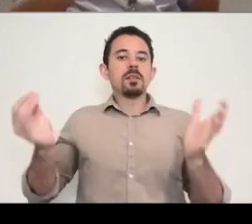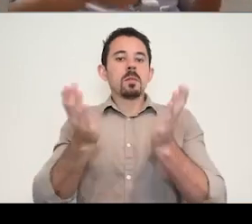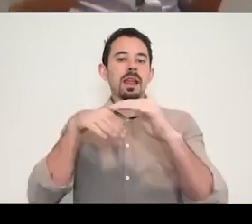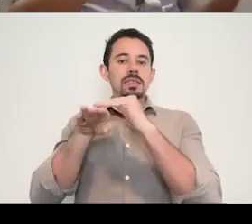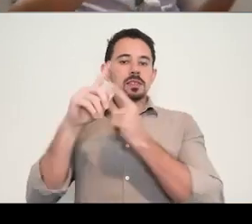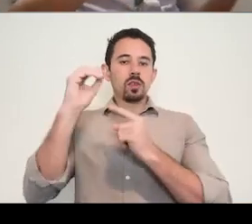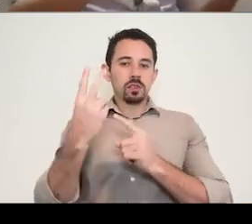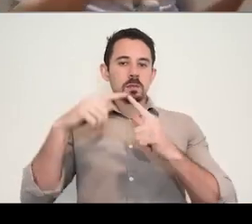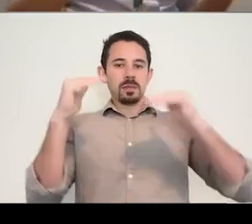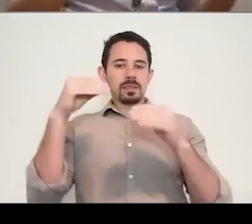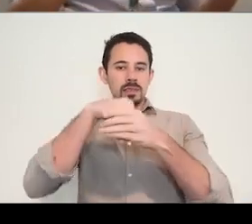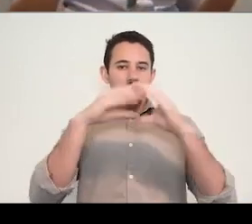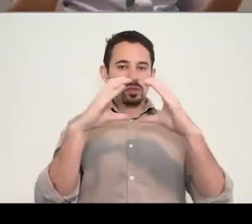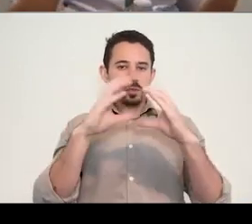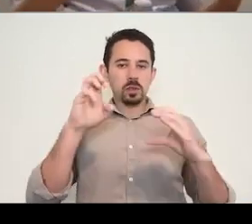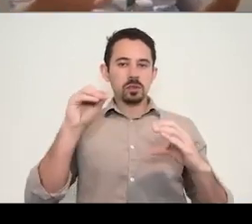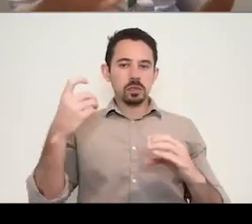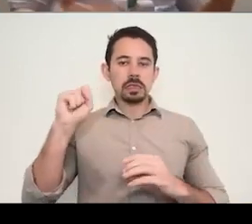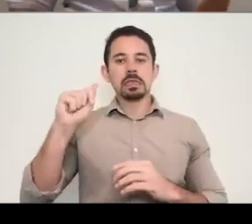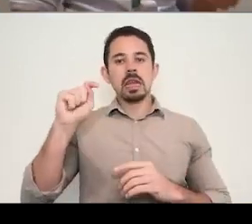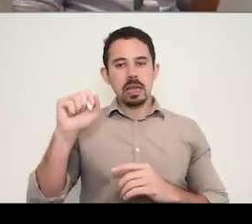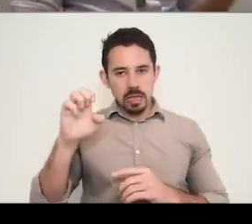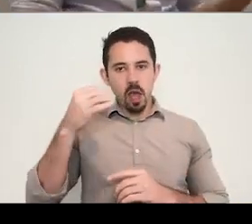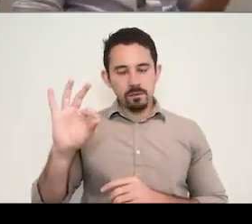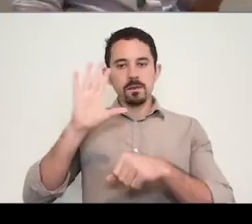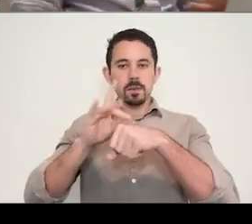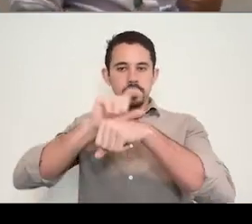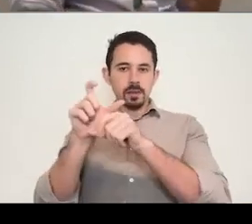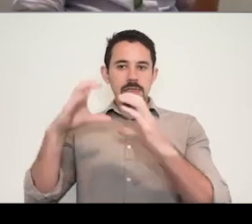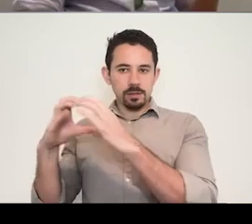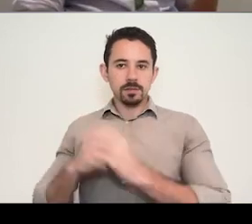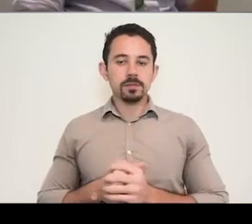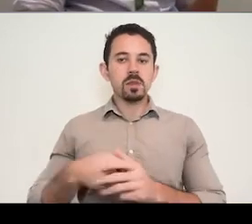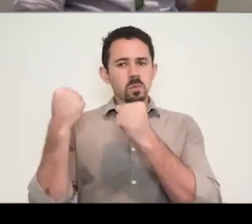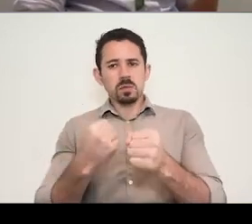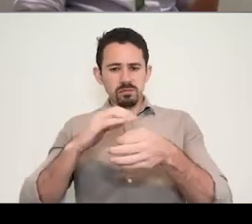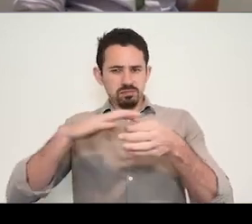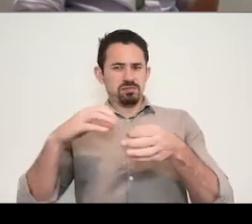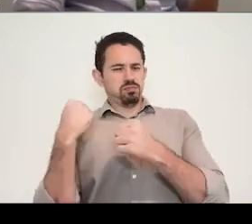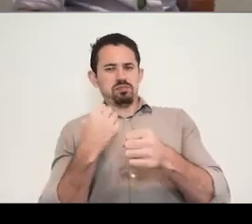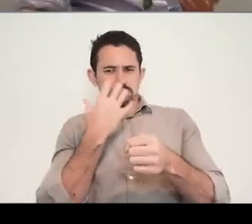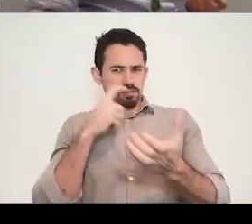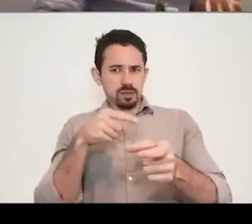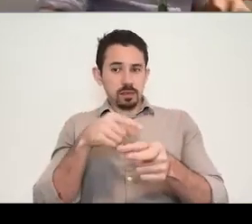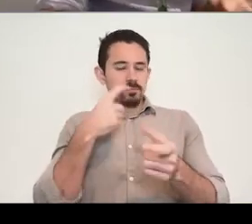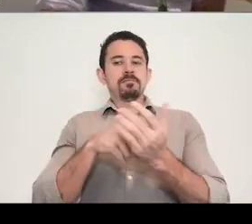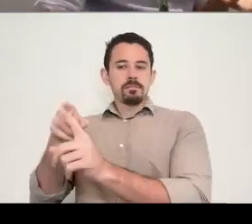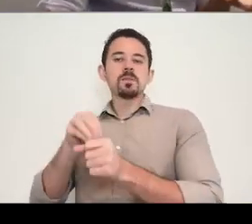access to oxygen and balance the intracellular redox state of biofilm cells. So robust wrinkling